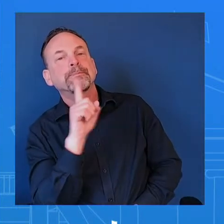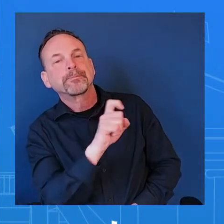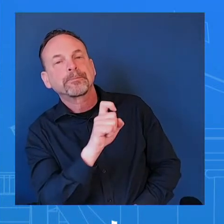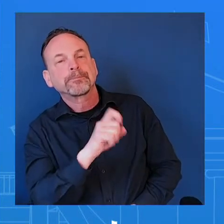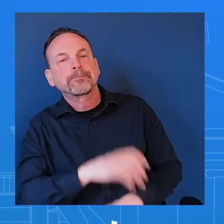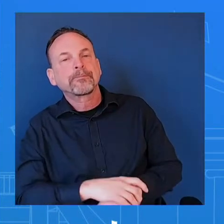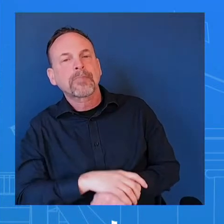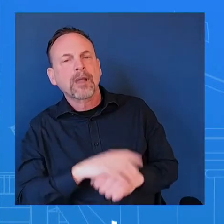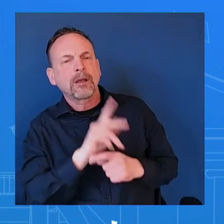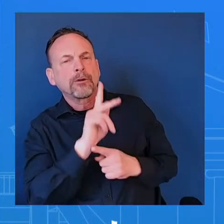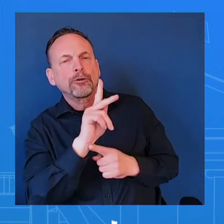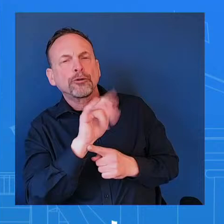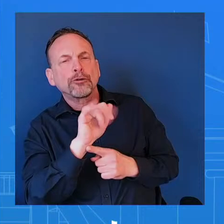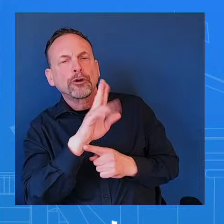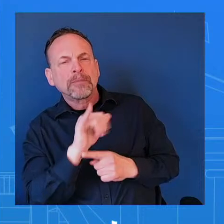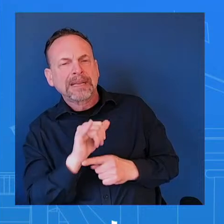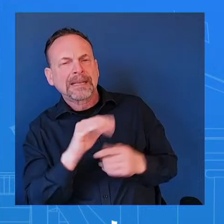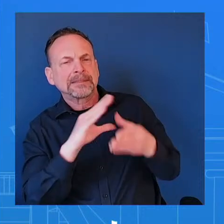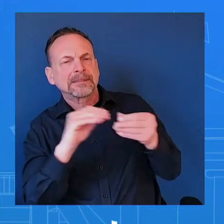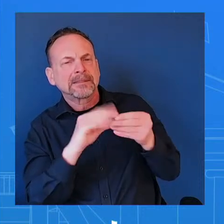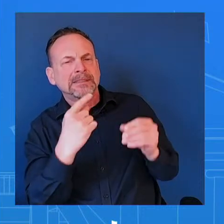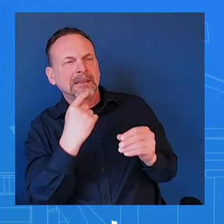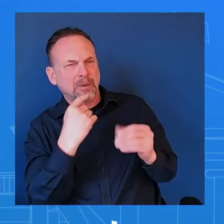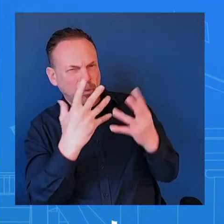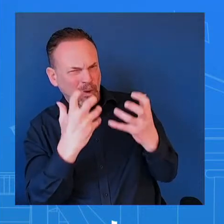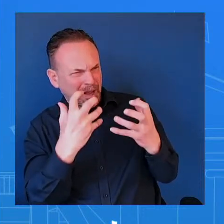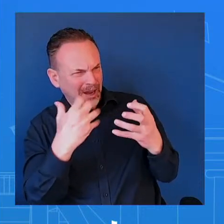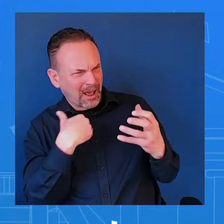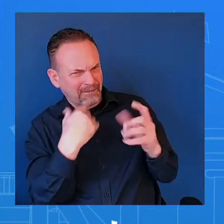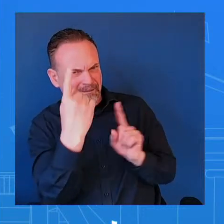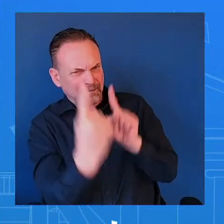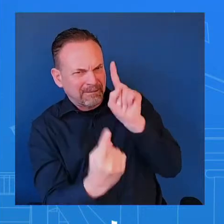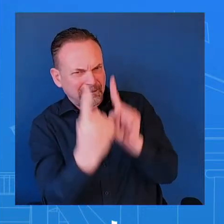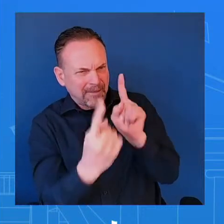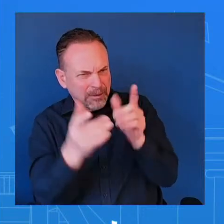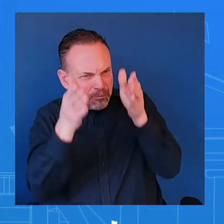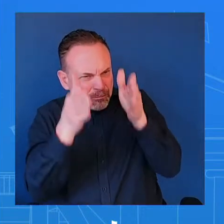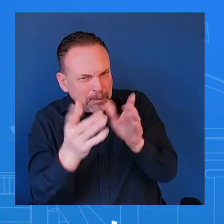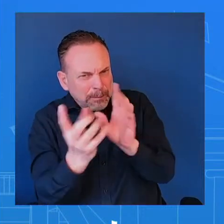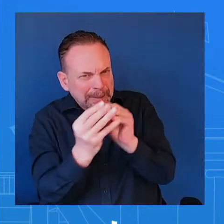and who might come? Ms. Jean-Pierre: I'm not going to provide any details on that. What I can say is -- basically, from the readout,